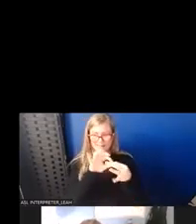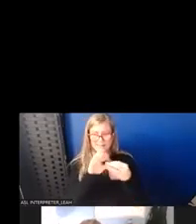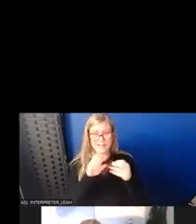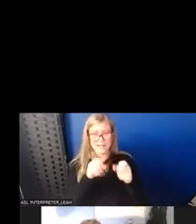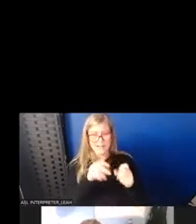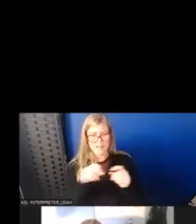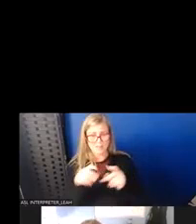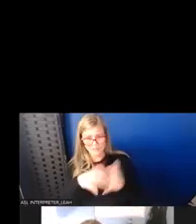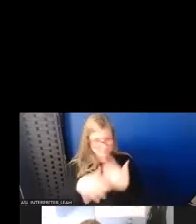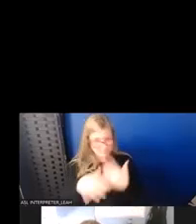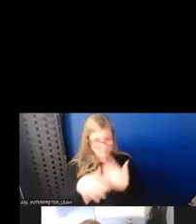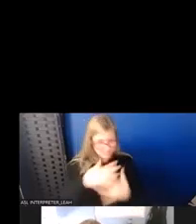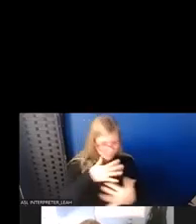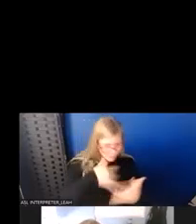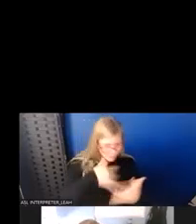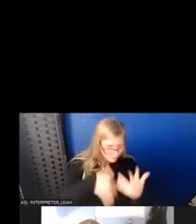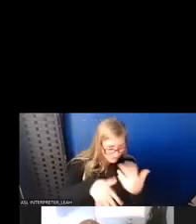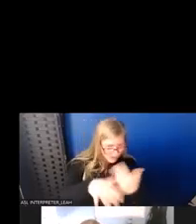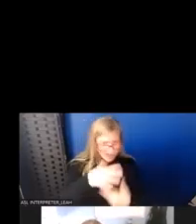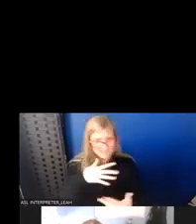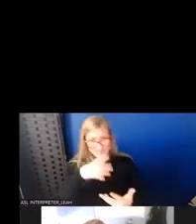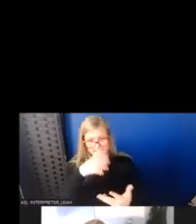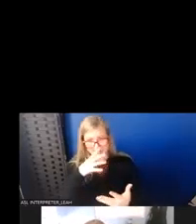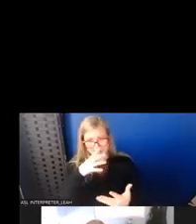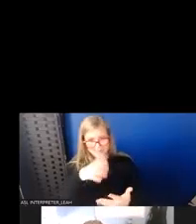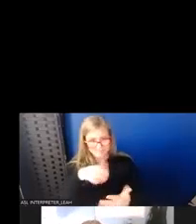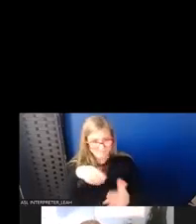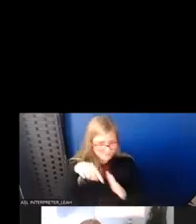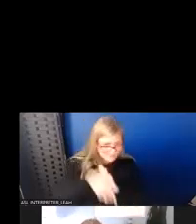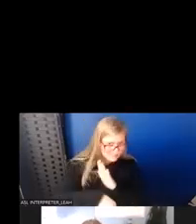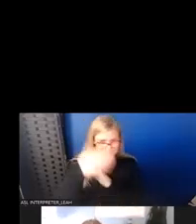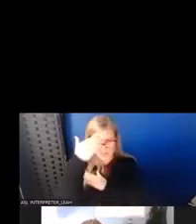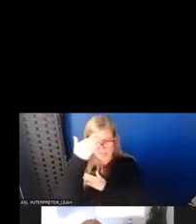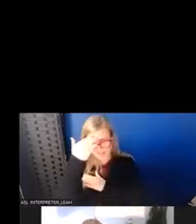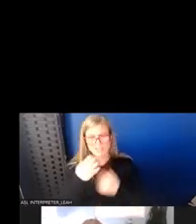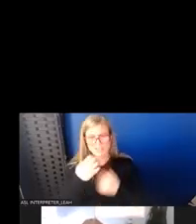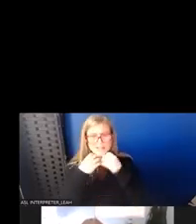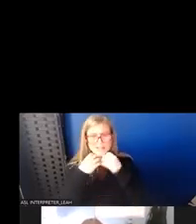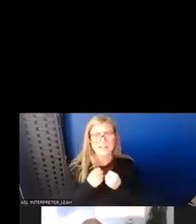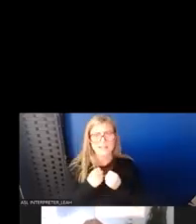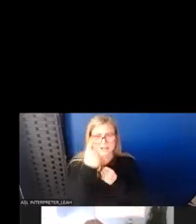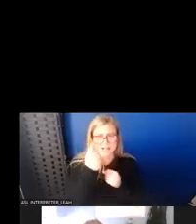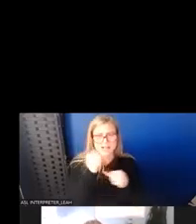one another and deeper caring and understanding of one another, we see the team start to do better.